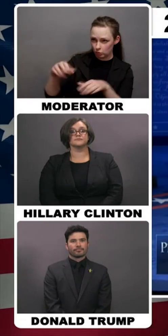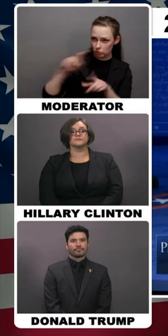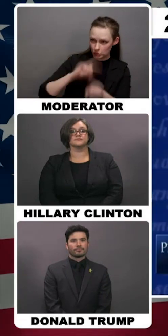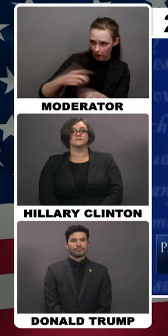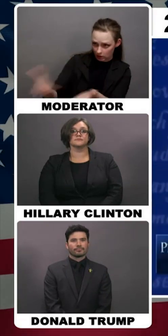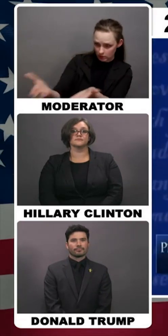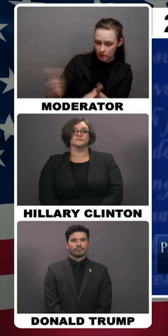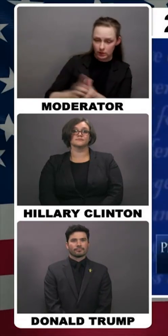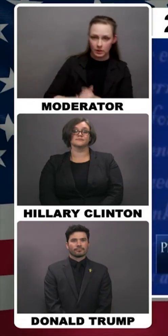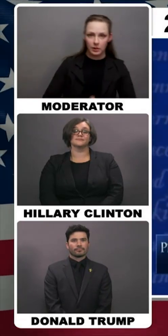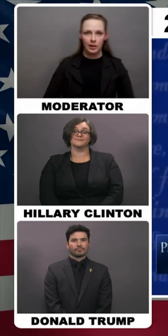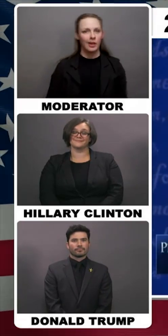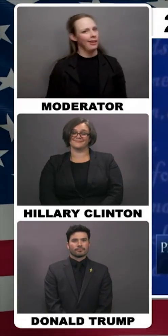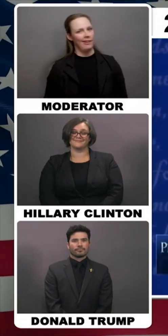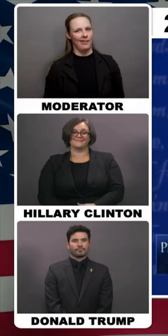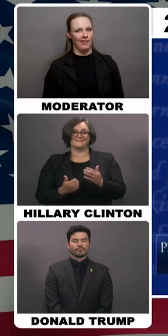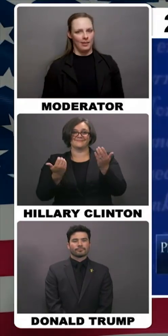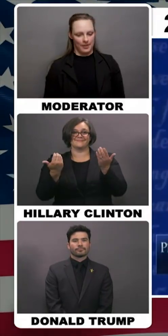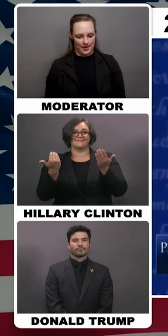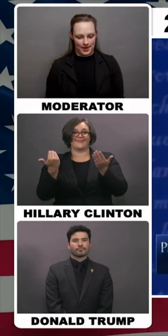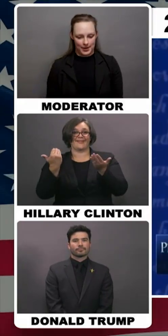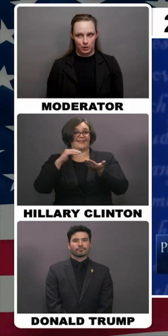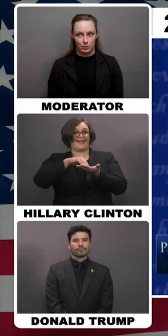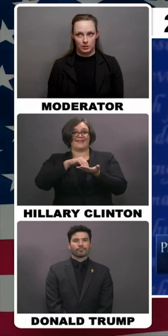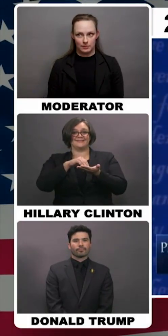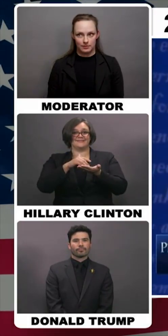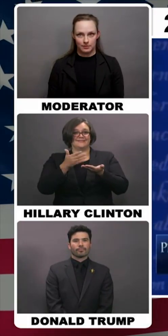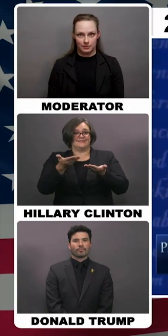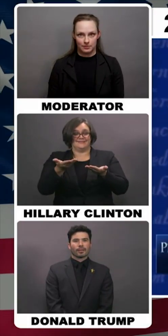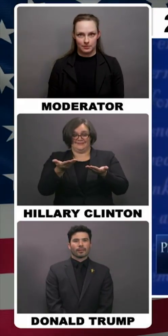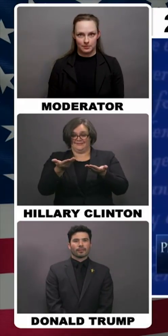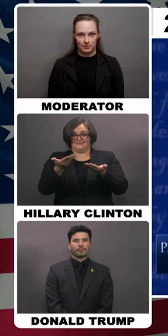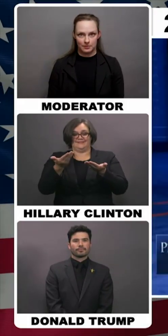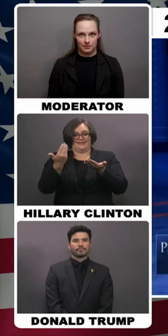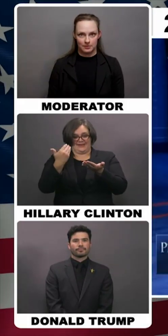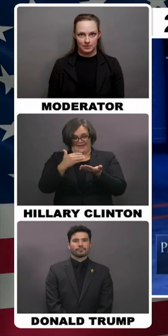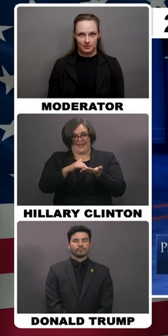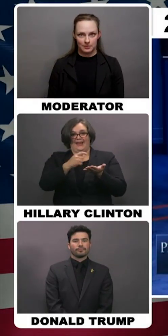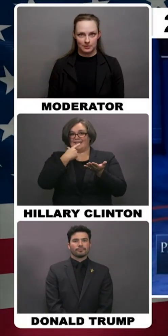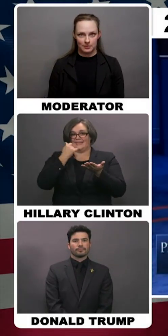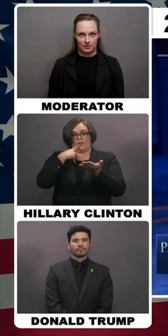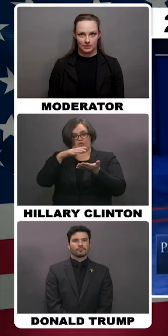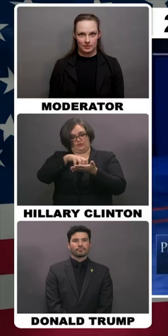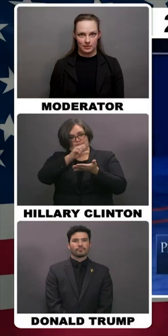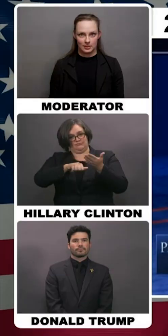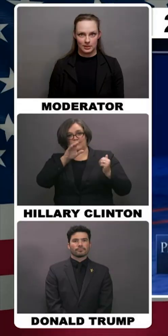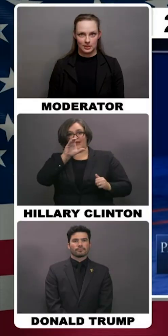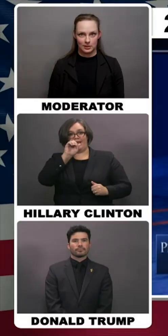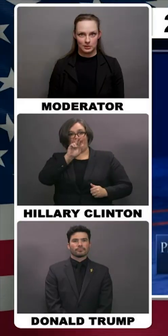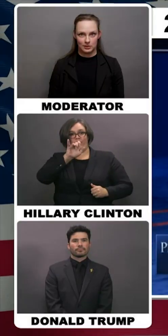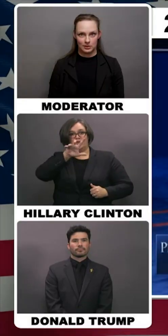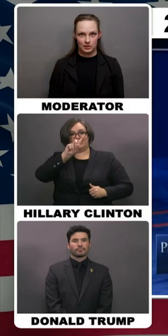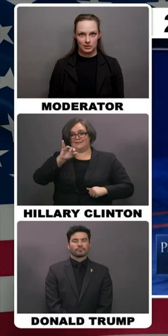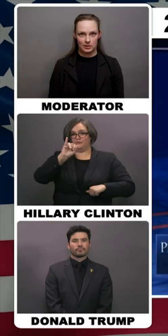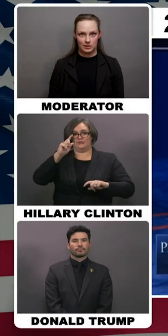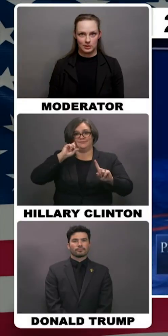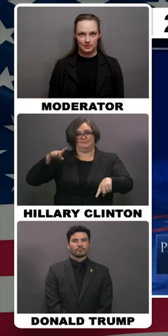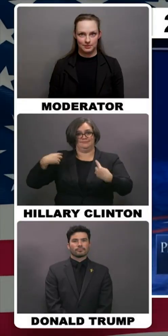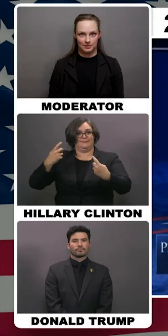Well, here we go again. I've been, uh, in favor of getting rid of carried interest for years, um, starting when I was a senator from New York.